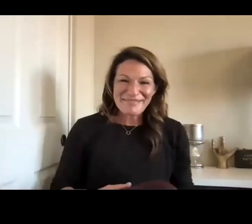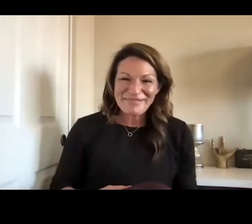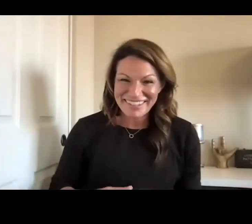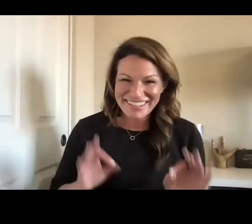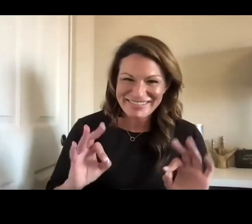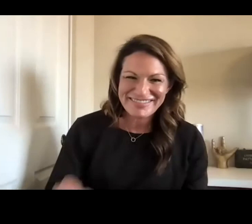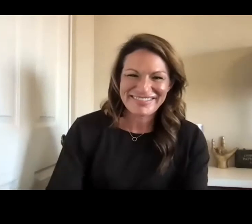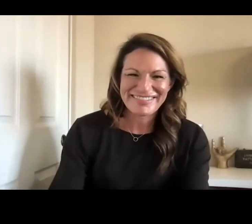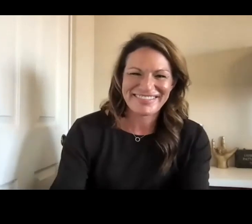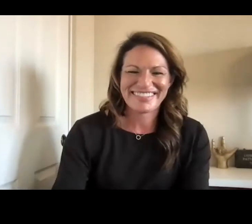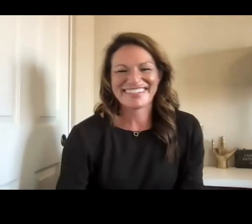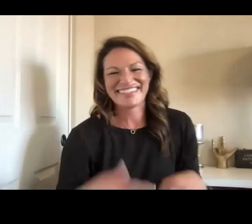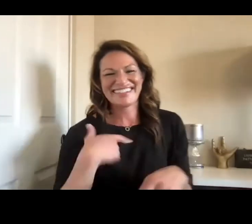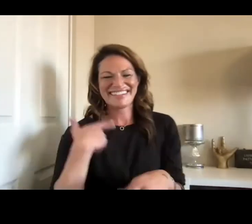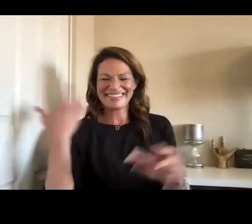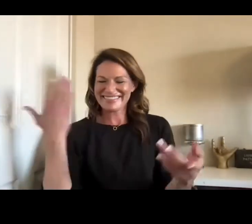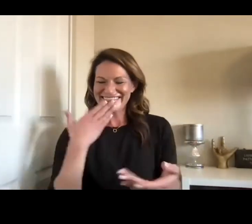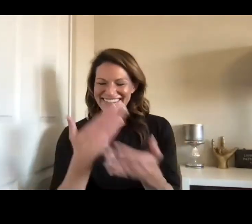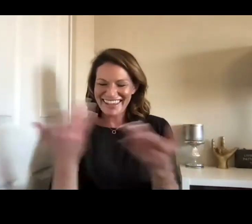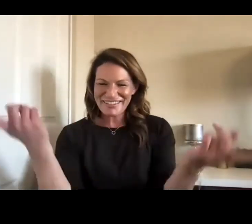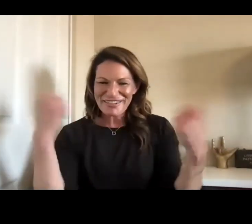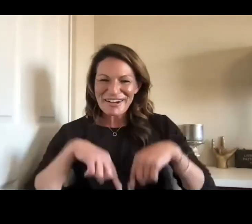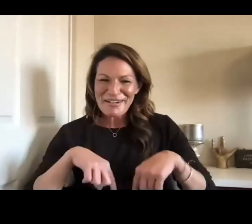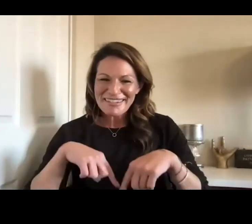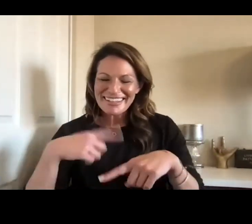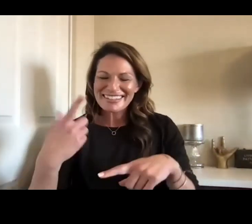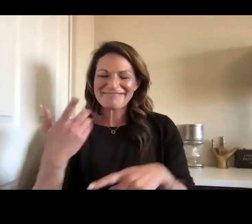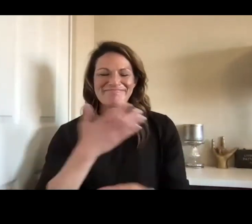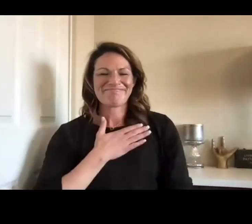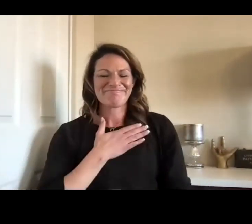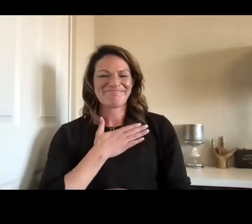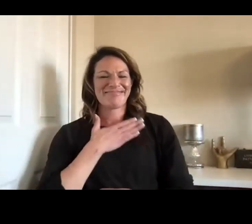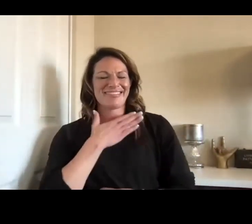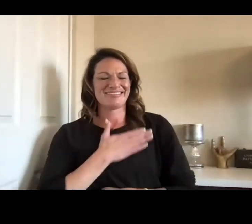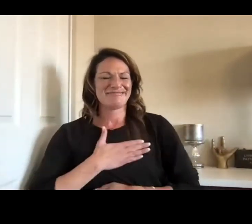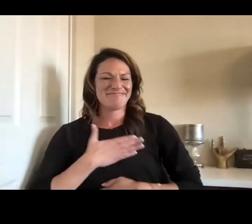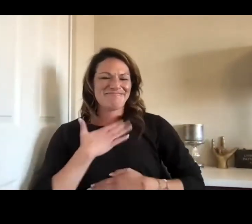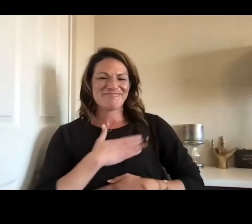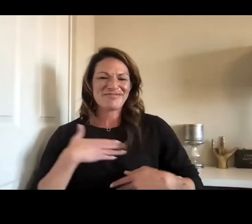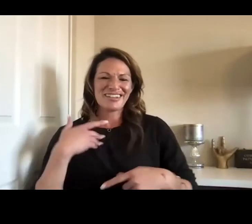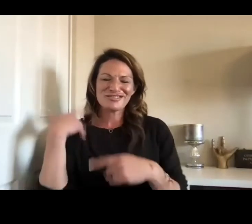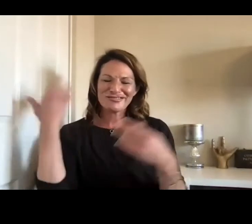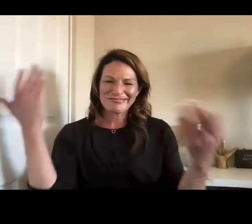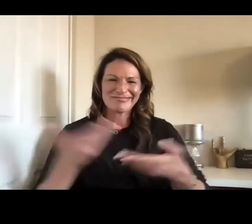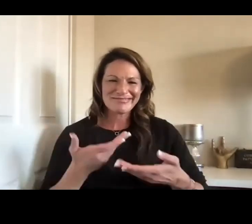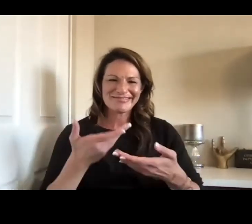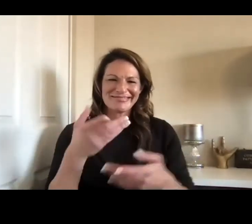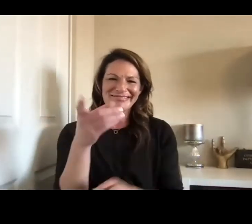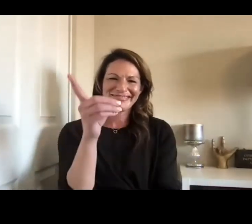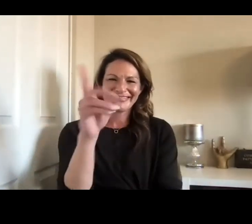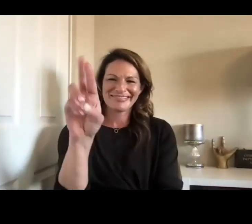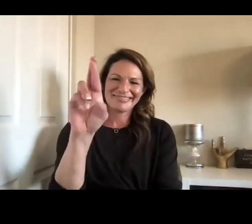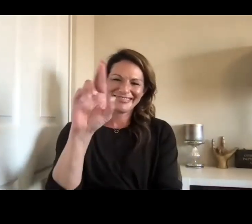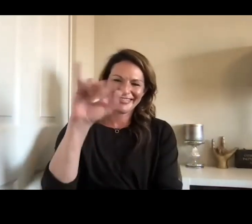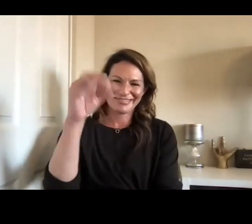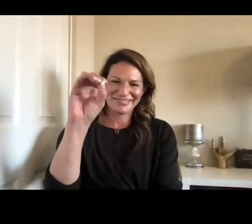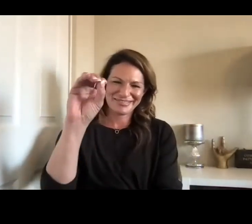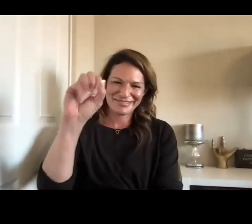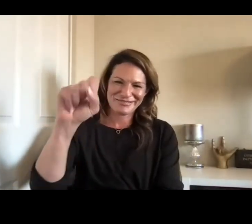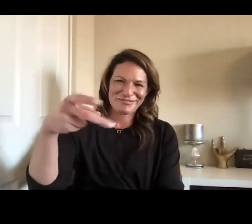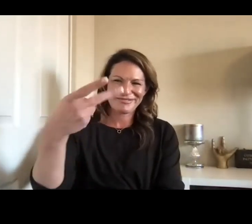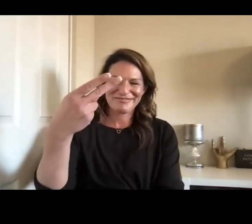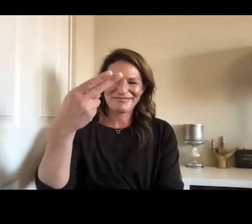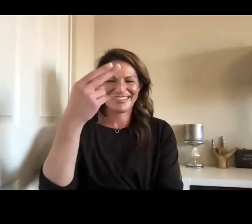Hello. Hello everyone. Thank you all for coming today. It is really my pleasure to introduce Dr.